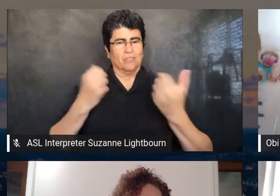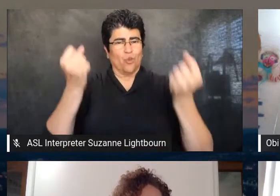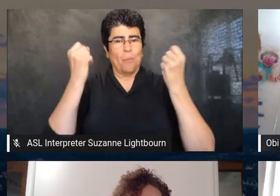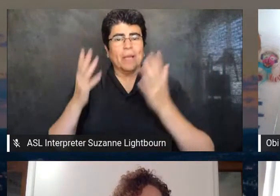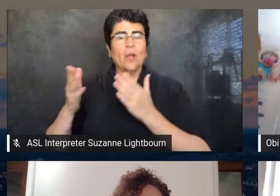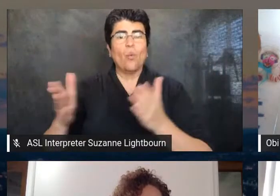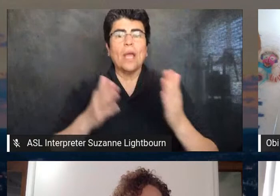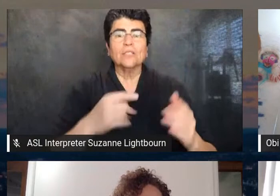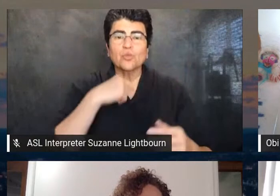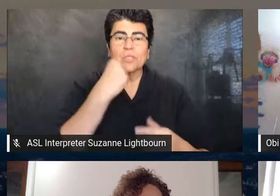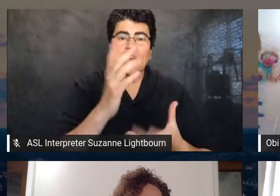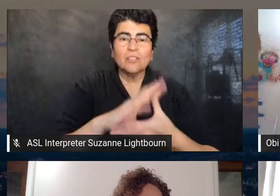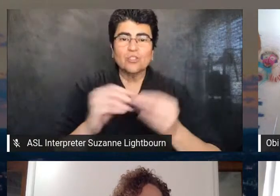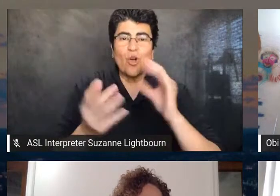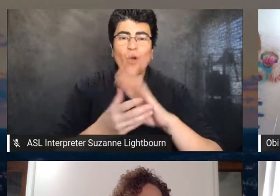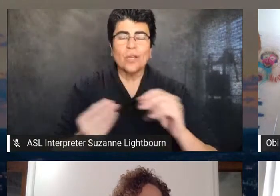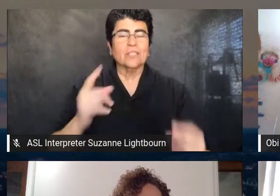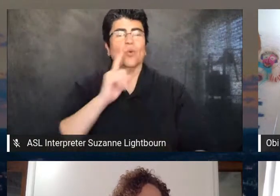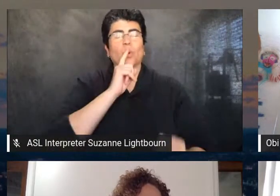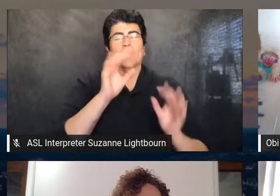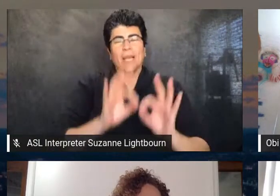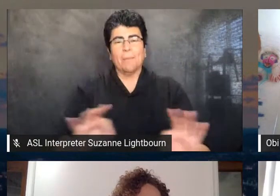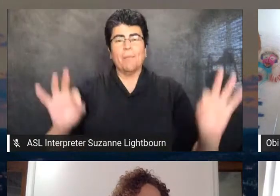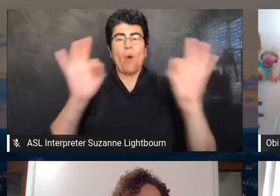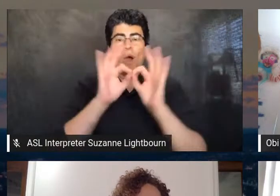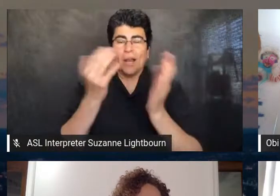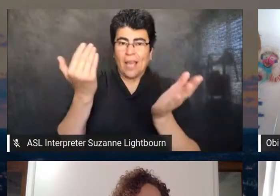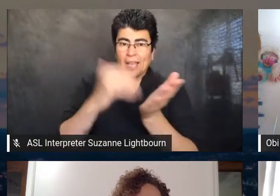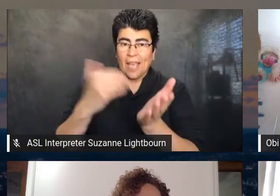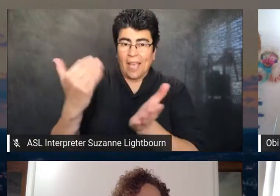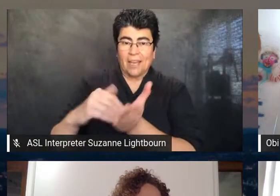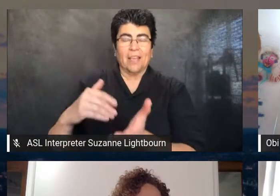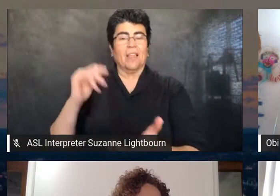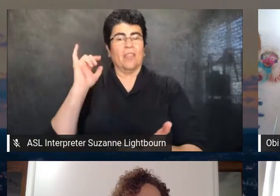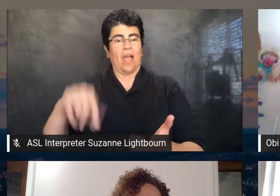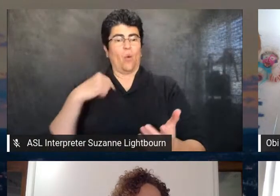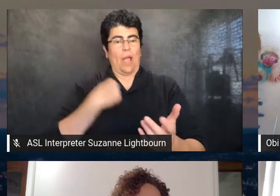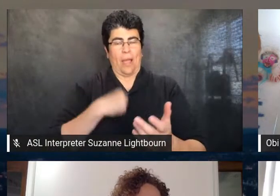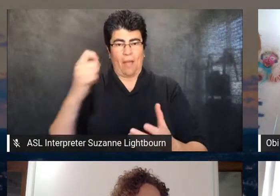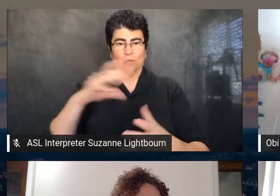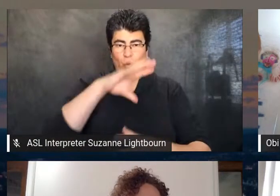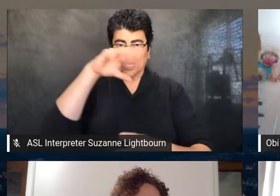so it's really important again that we include that in the sense,